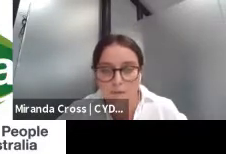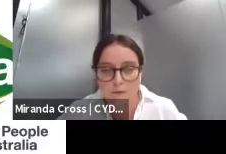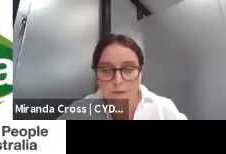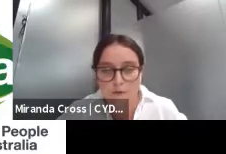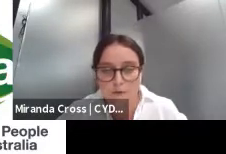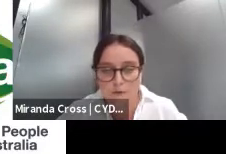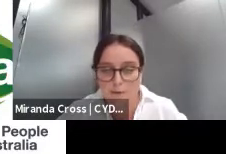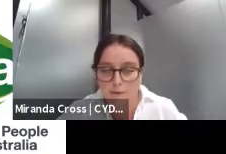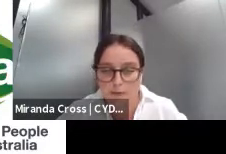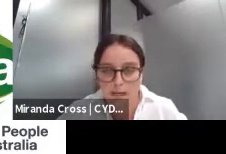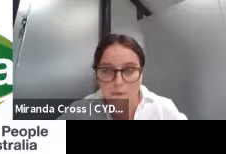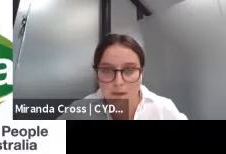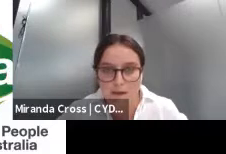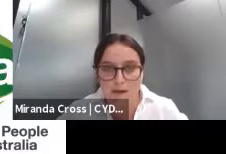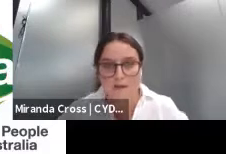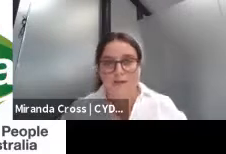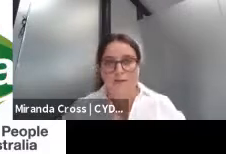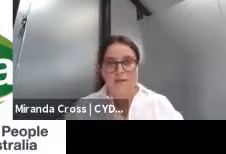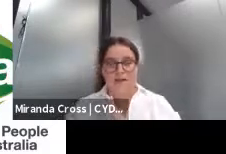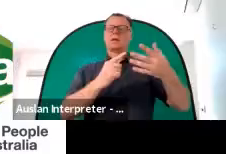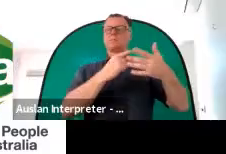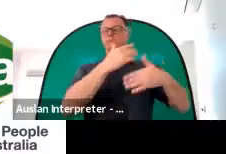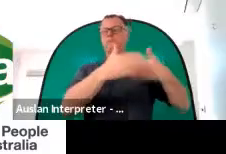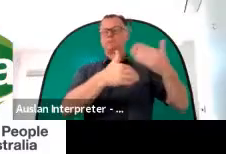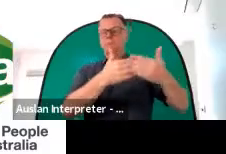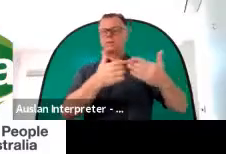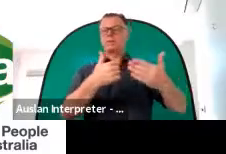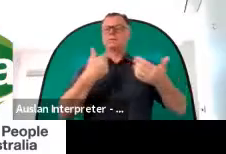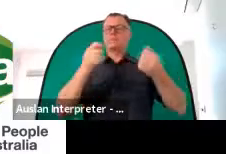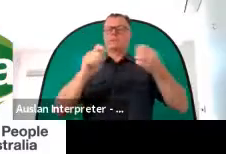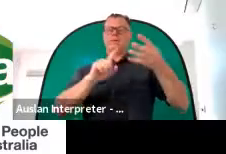arrow, step 4 that's when the individual comes in. Step